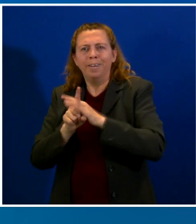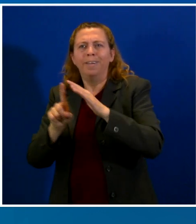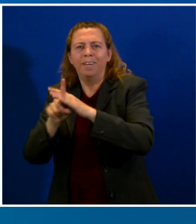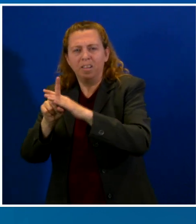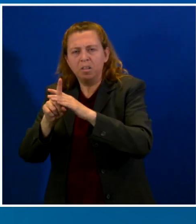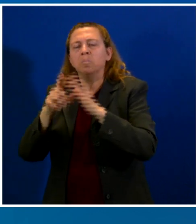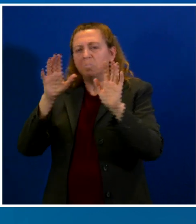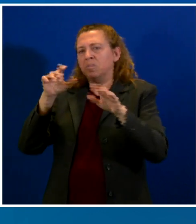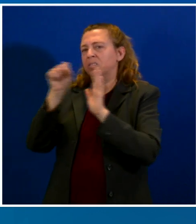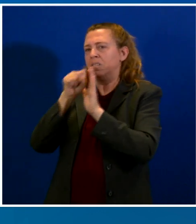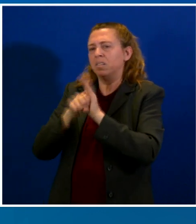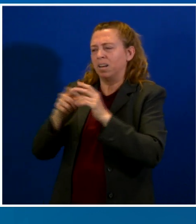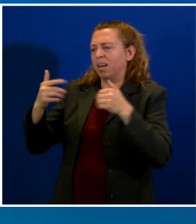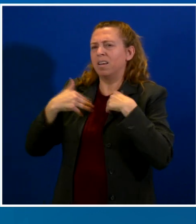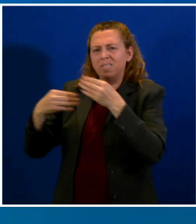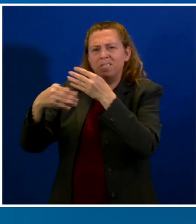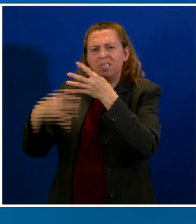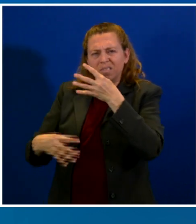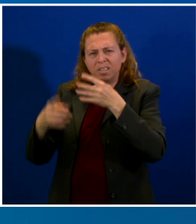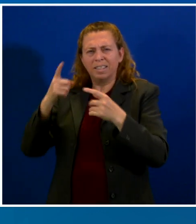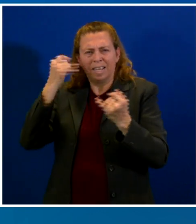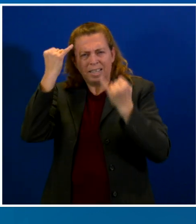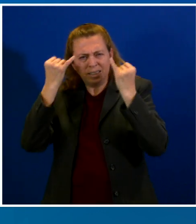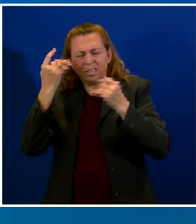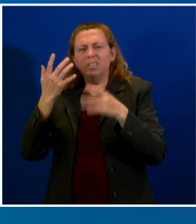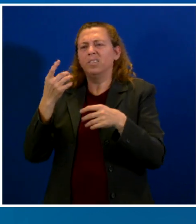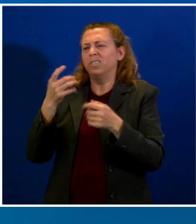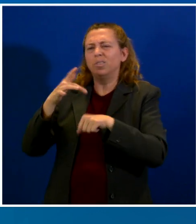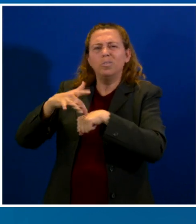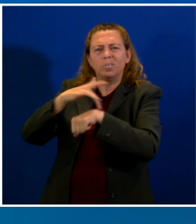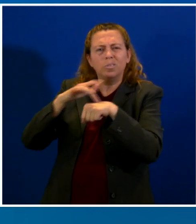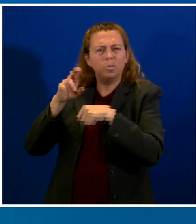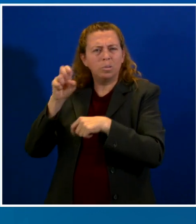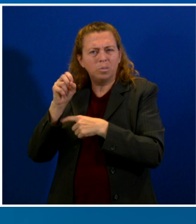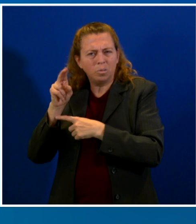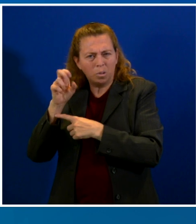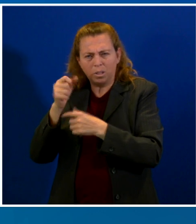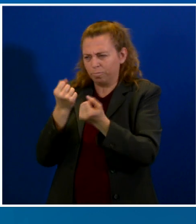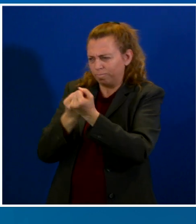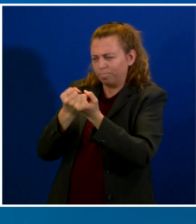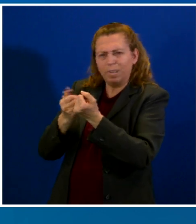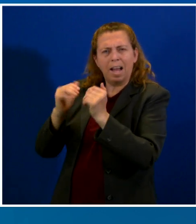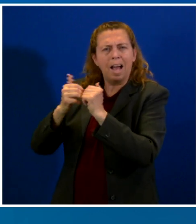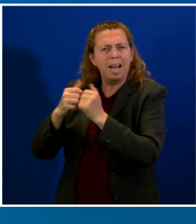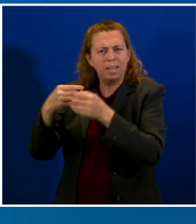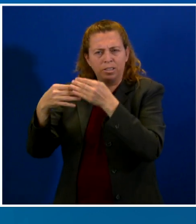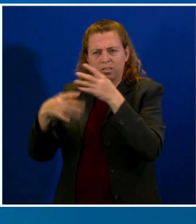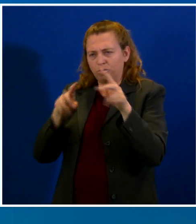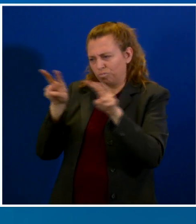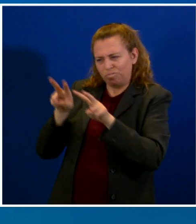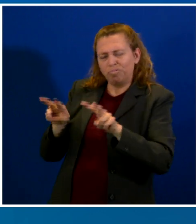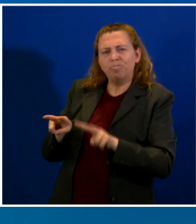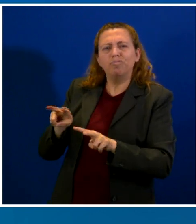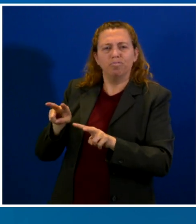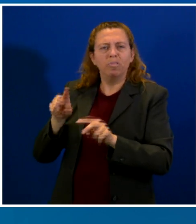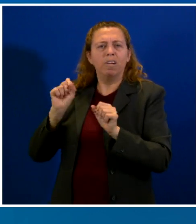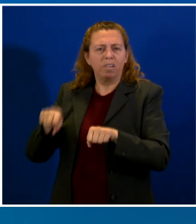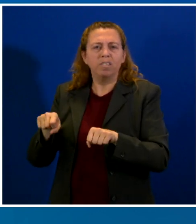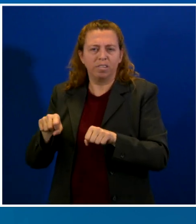resources for supporting the children in your family during the transition back to class. You can find a link on the